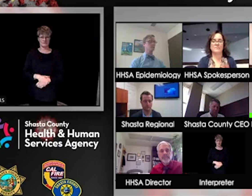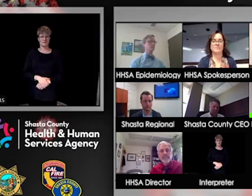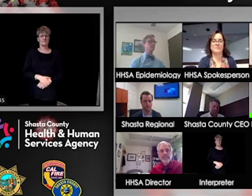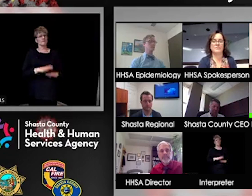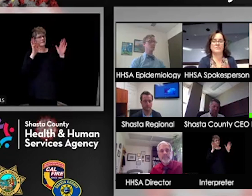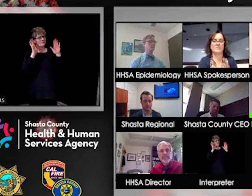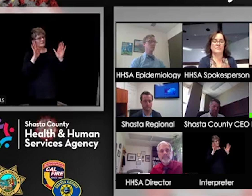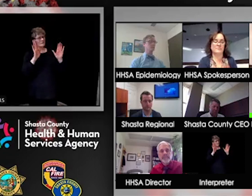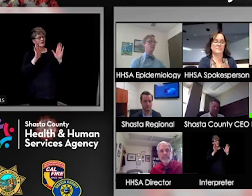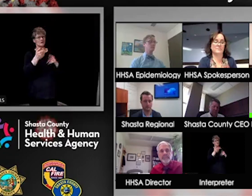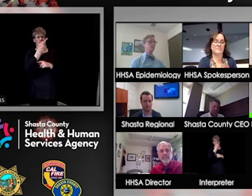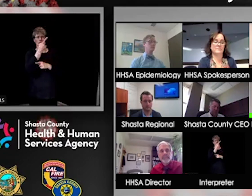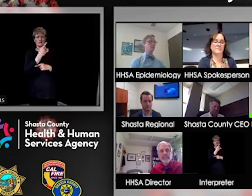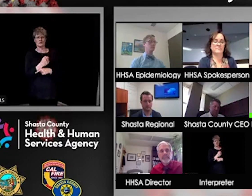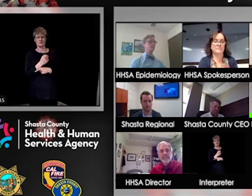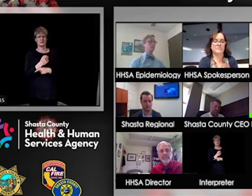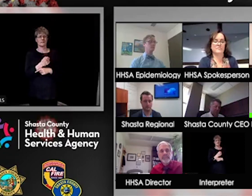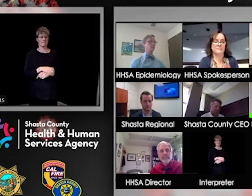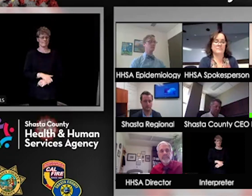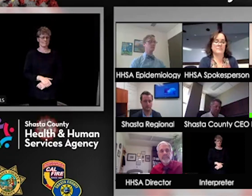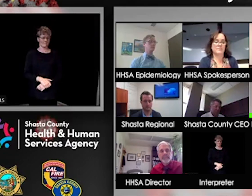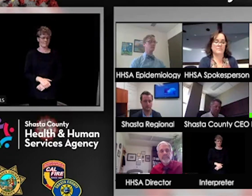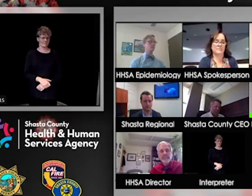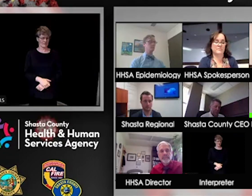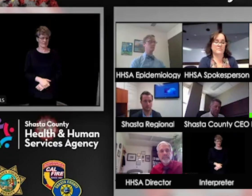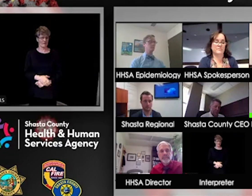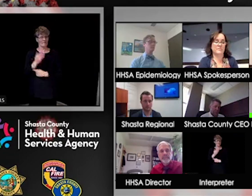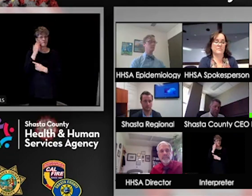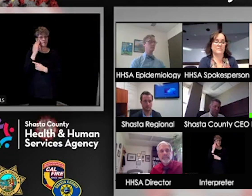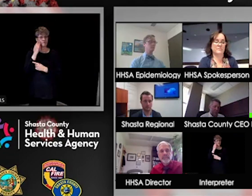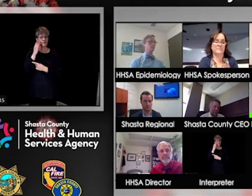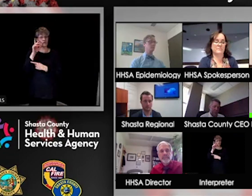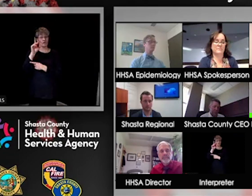he just shared with you. He's looked at several different models and applied those who are